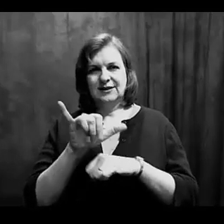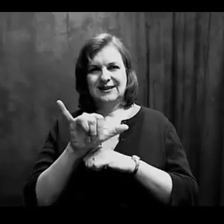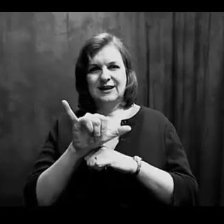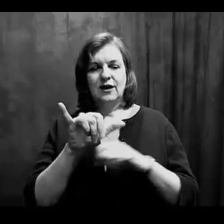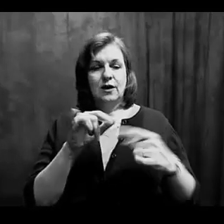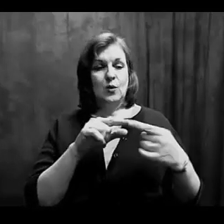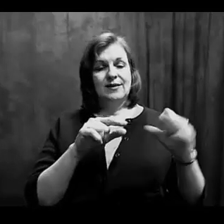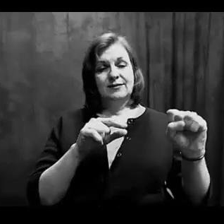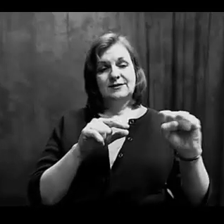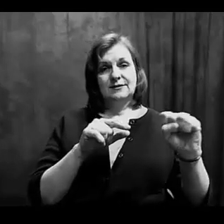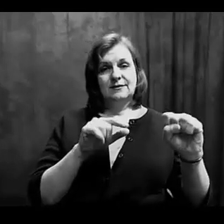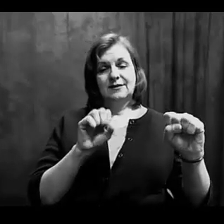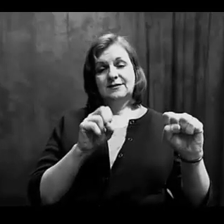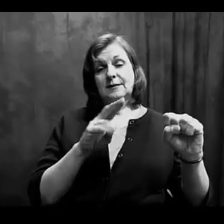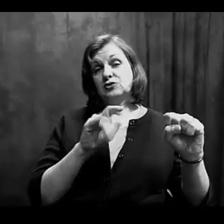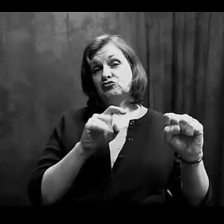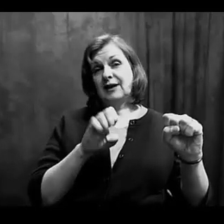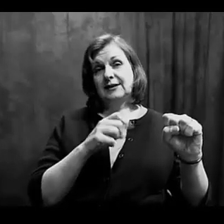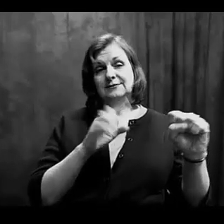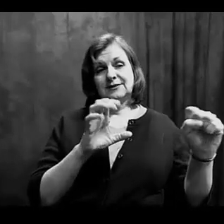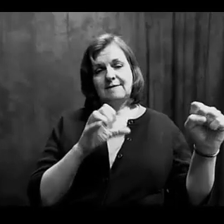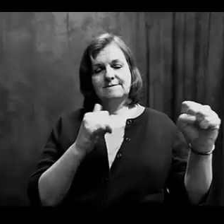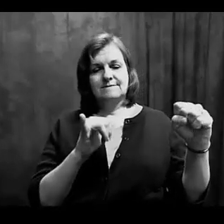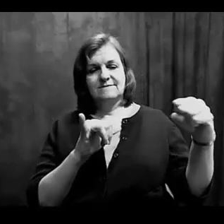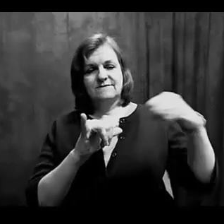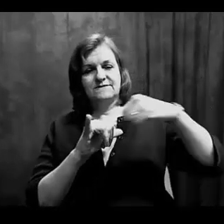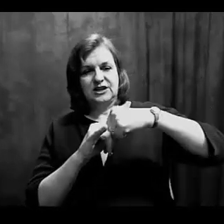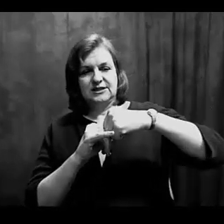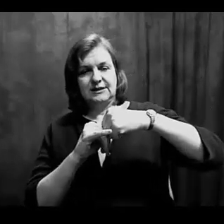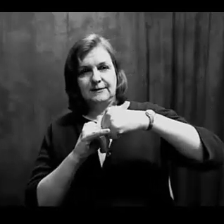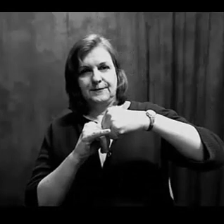when the substrate fits into the receptor